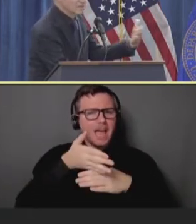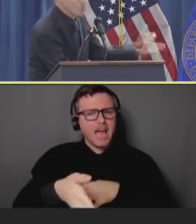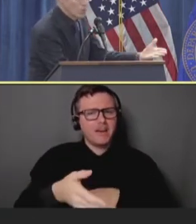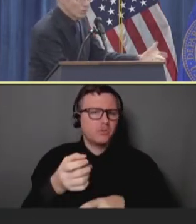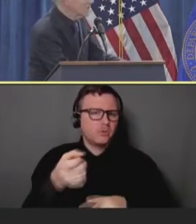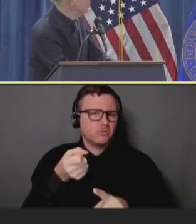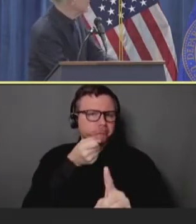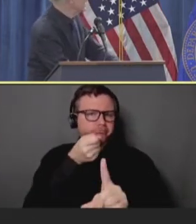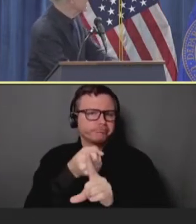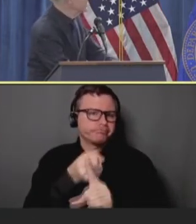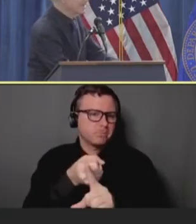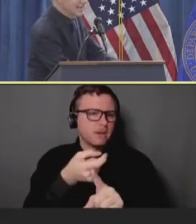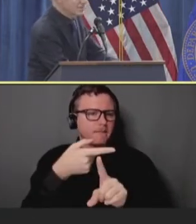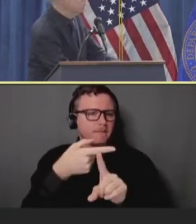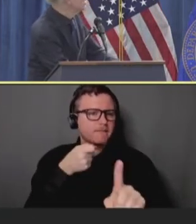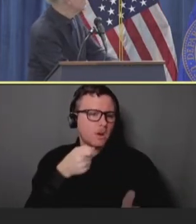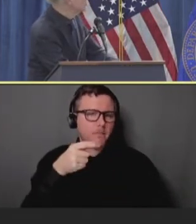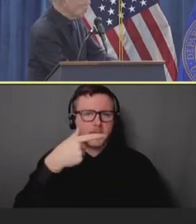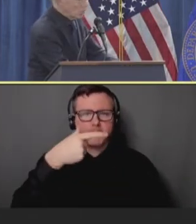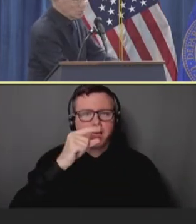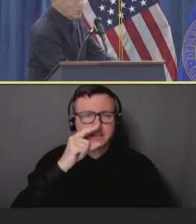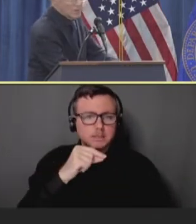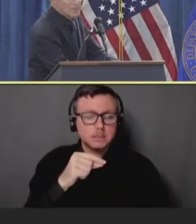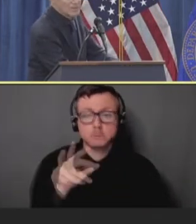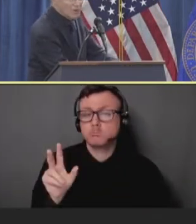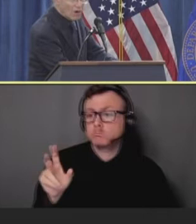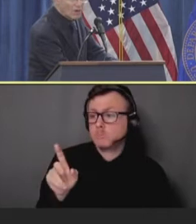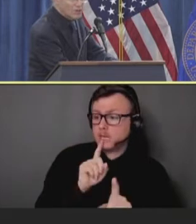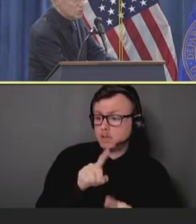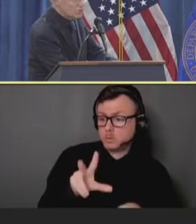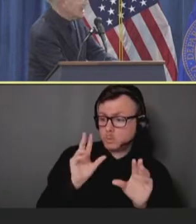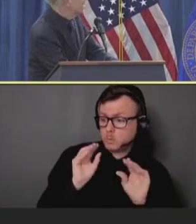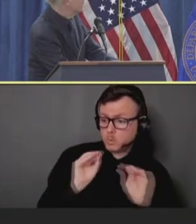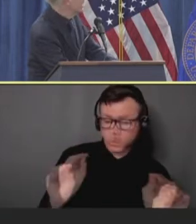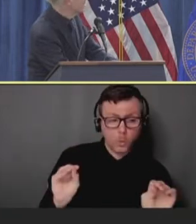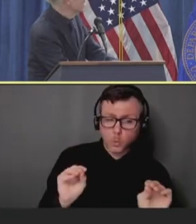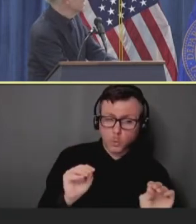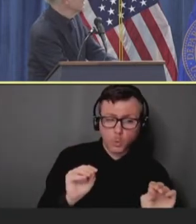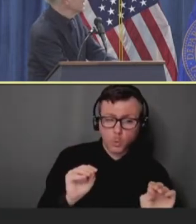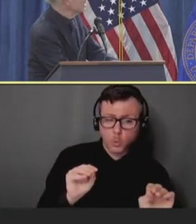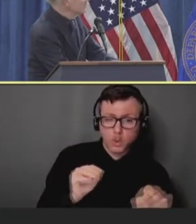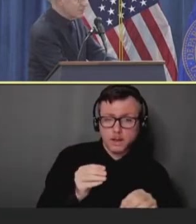The oral vaccine? The answer? No, there are no side effects.